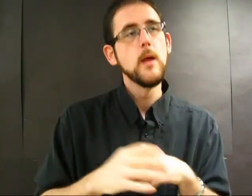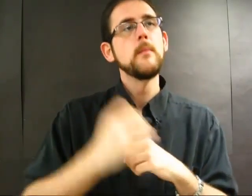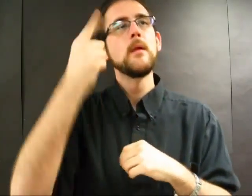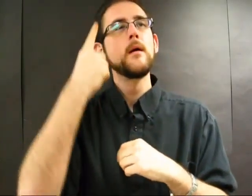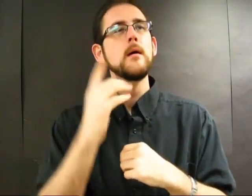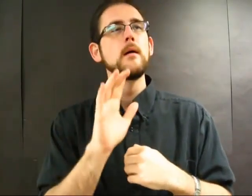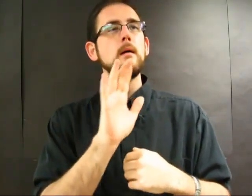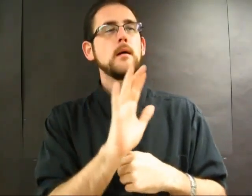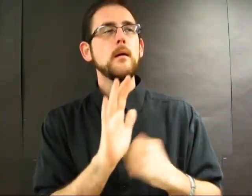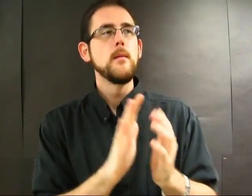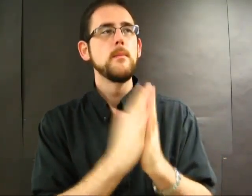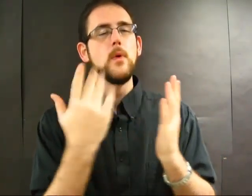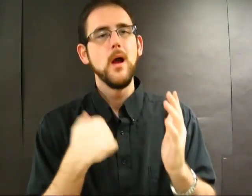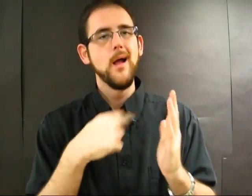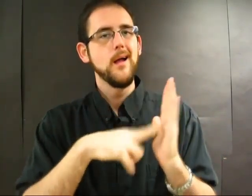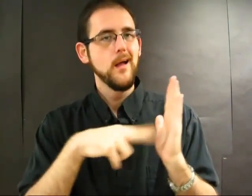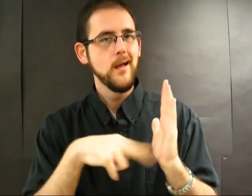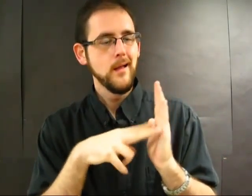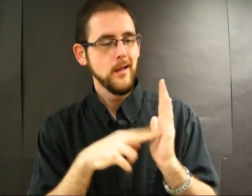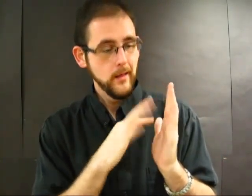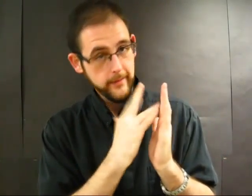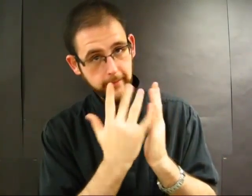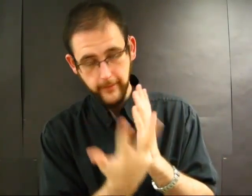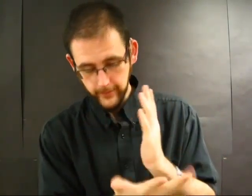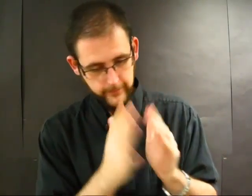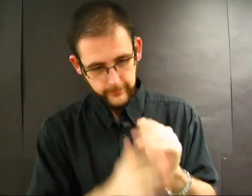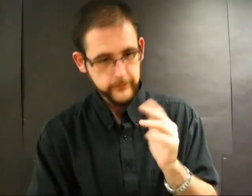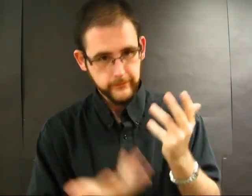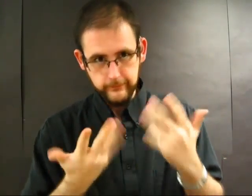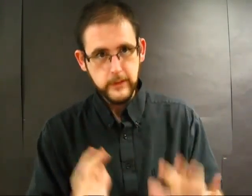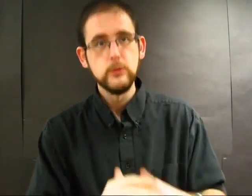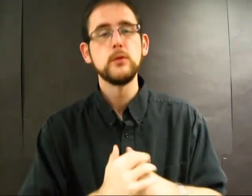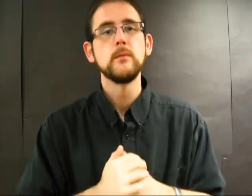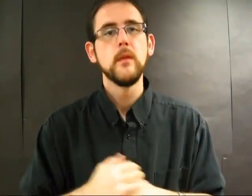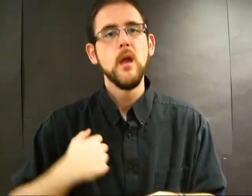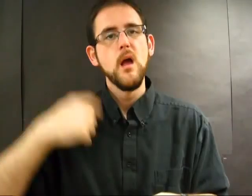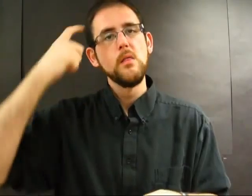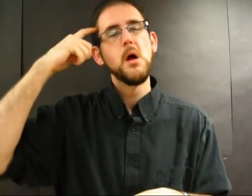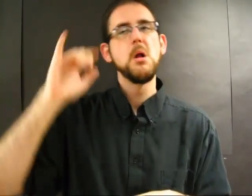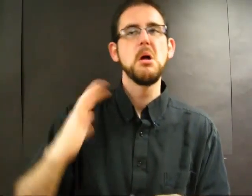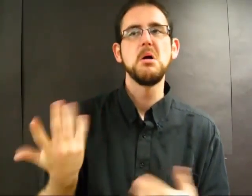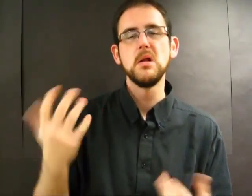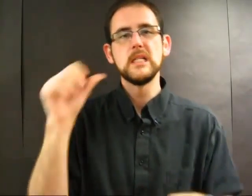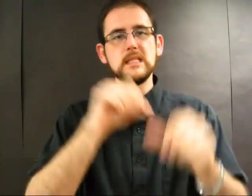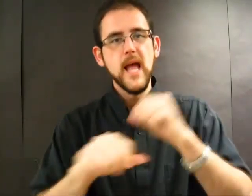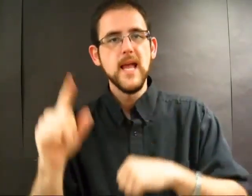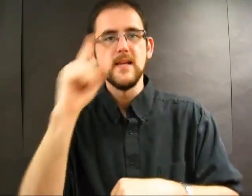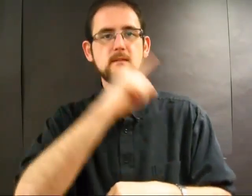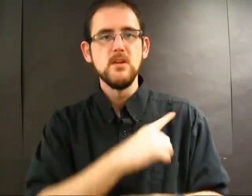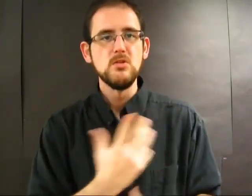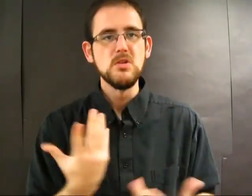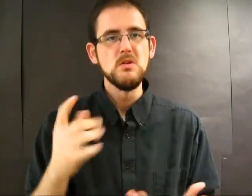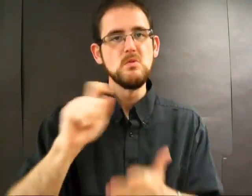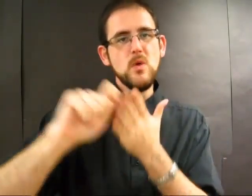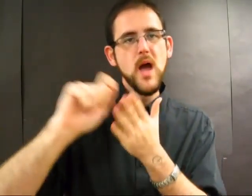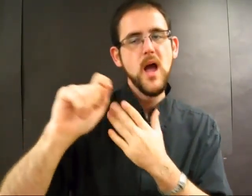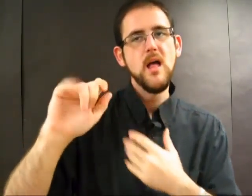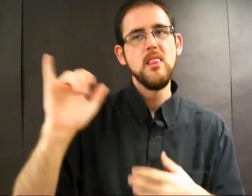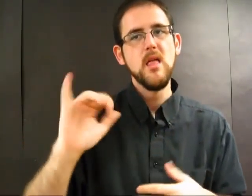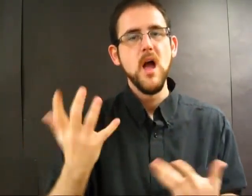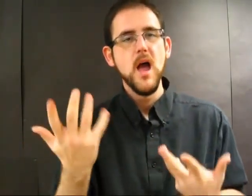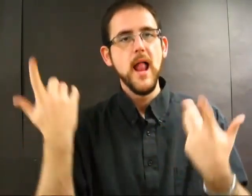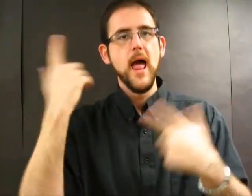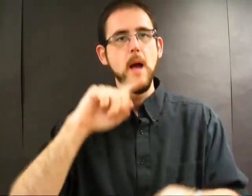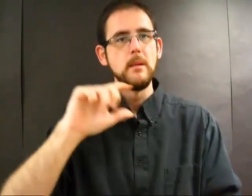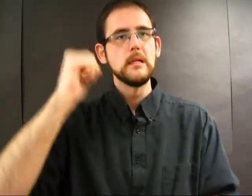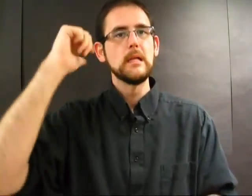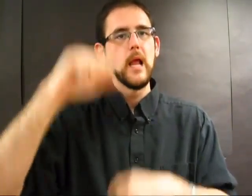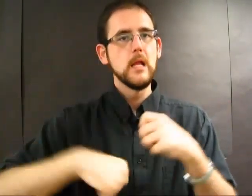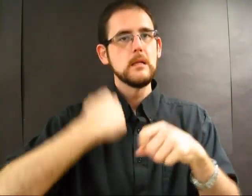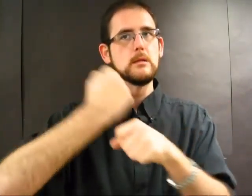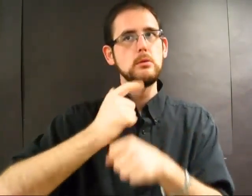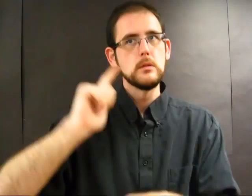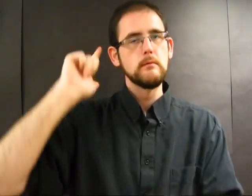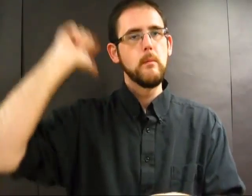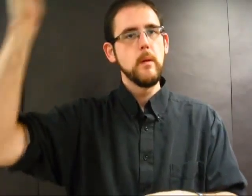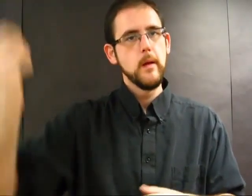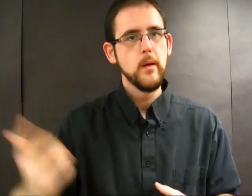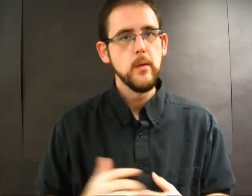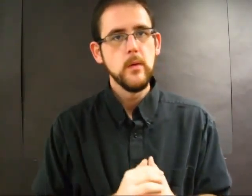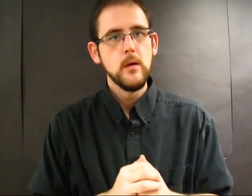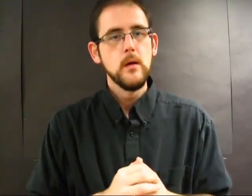When I finished the book, I thought it was science fiction, maybe a decade in the future.